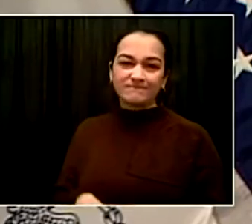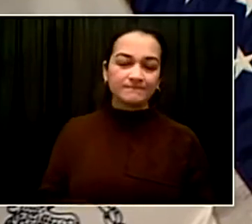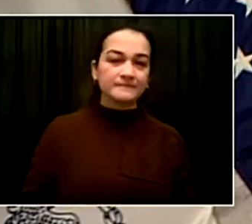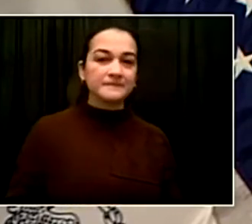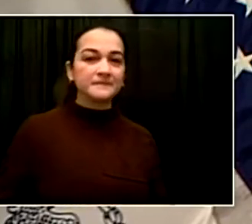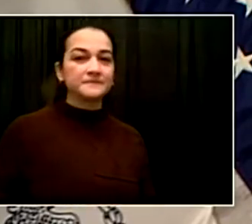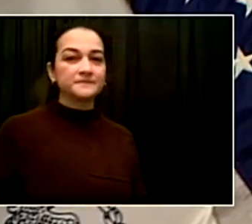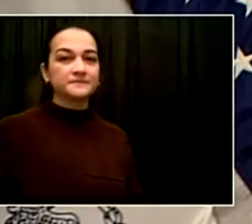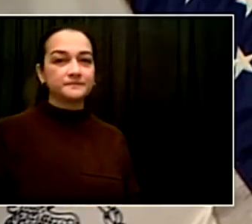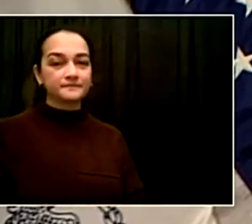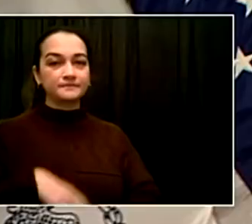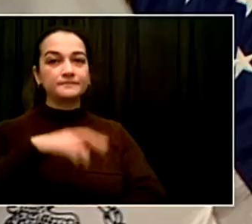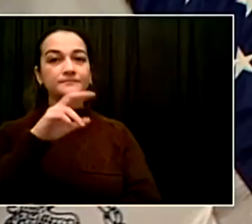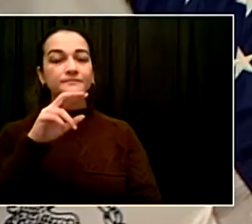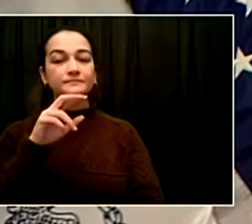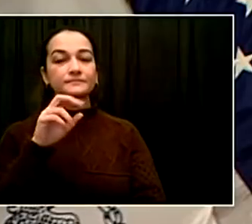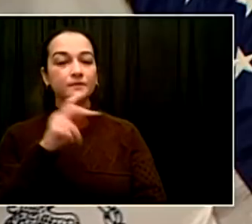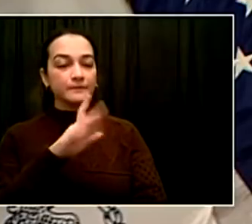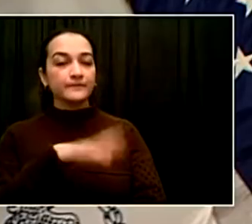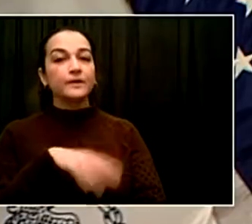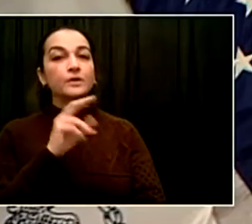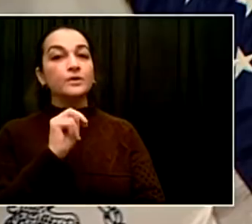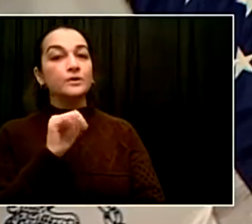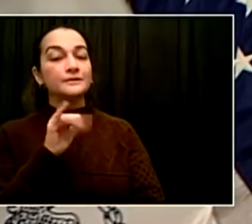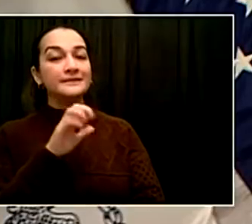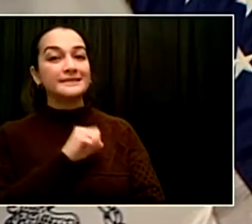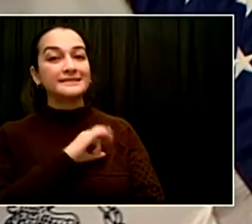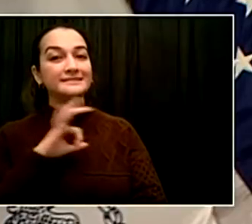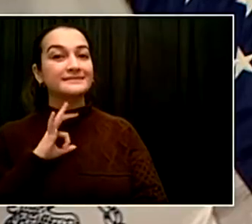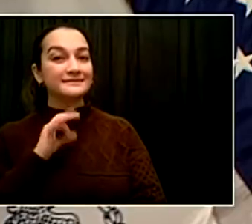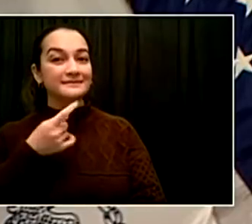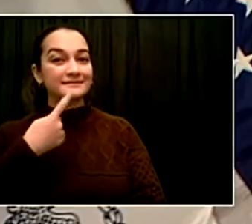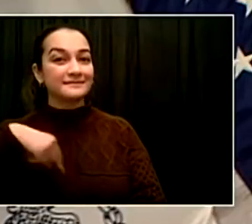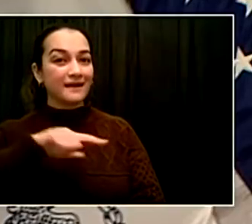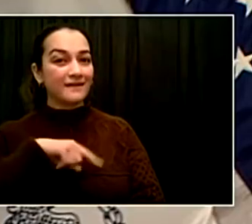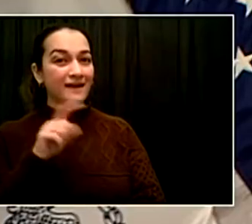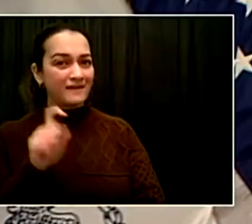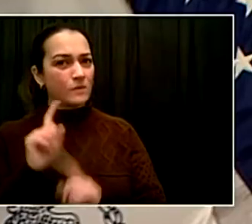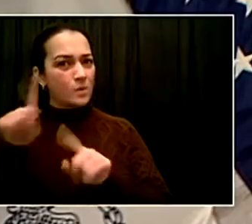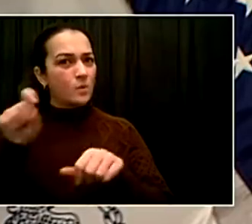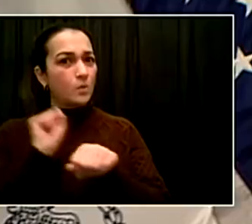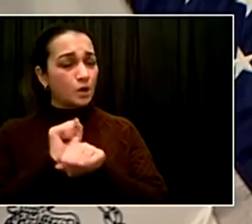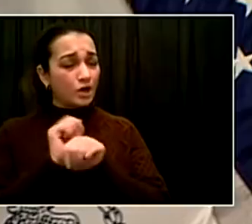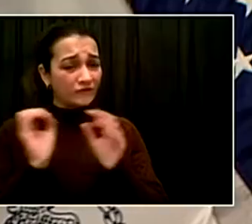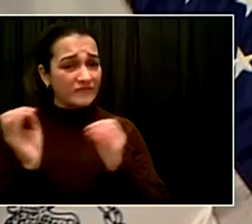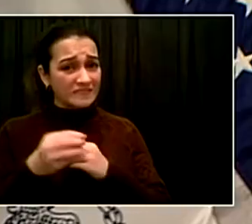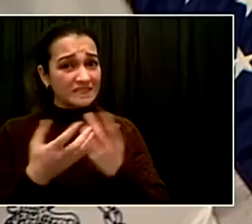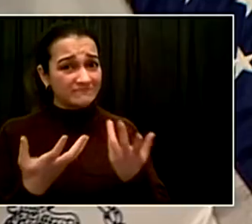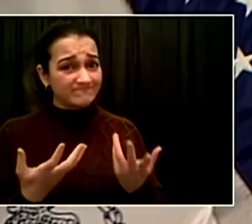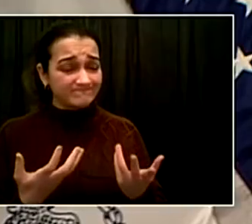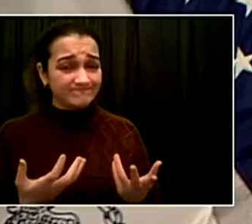THANKS. MY SECOND QUESTION, I KNOW MAYOR ADAMS IS ON THE CALL. HE IS NOT, JUST SO YOU KNOW, HE IS NOT. OKAY. SORRY.